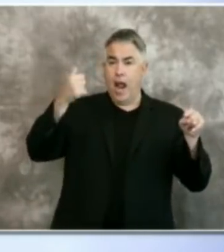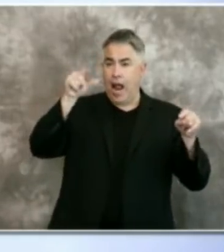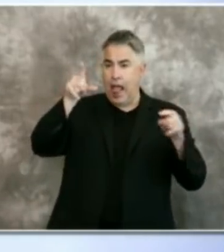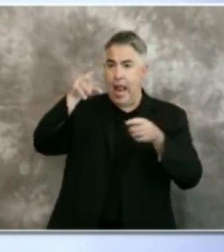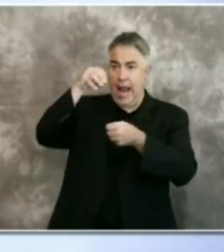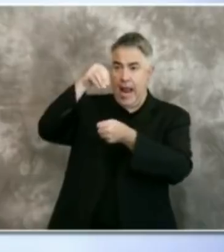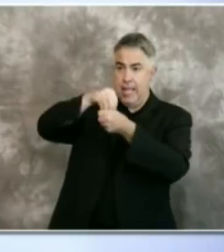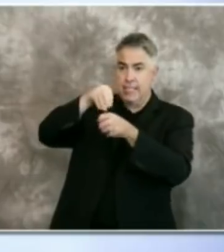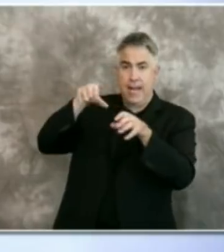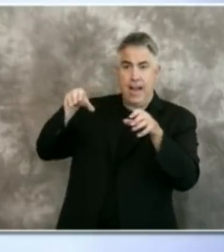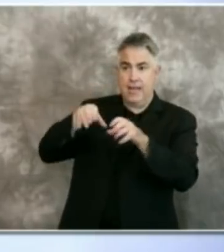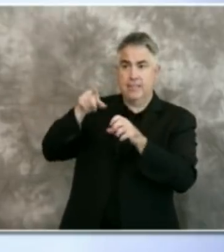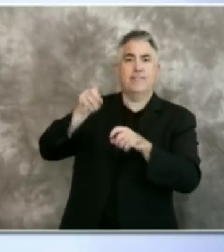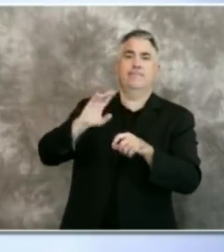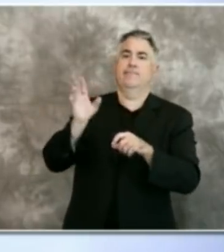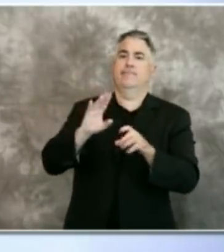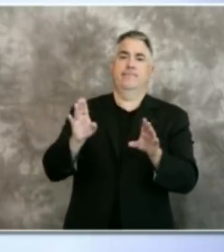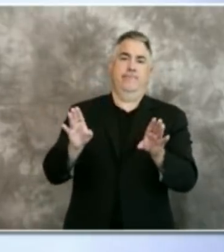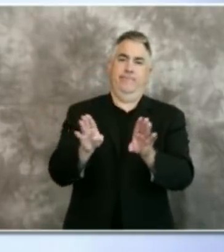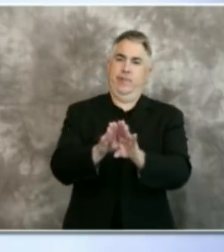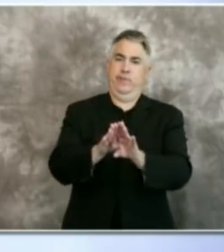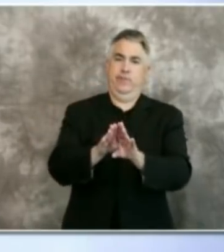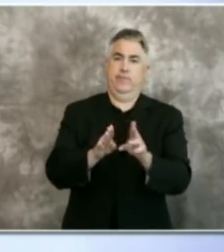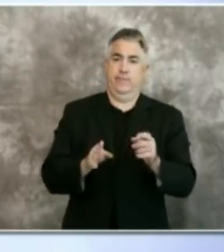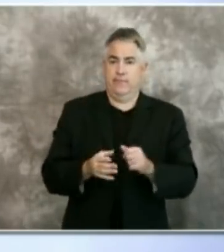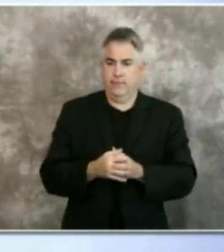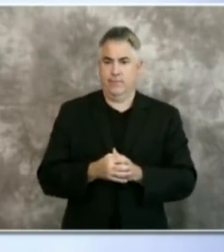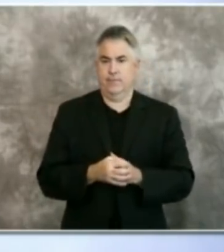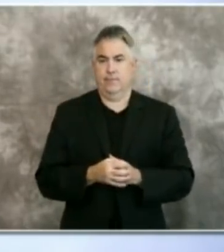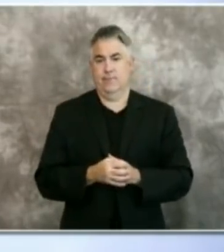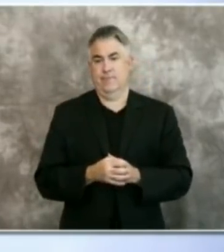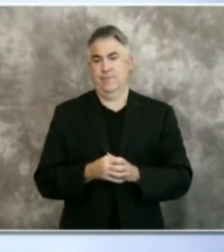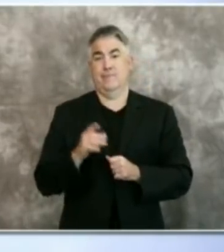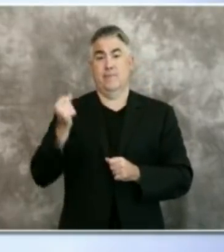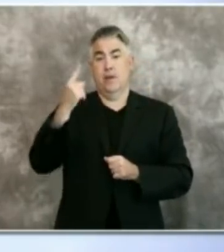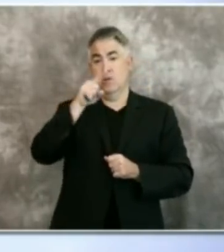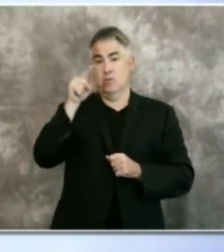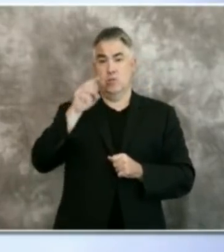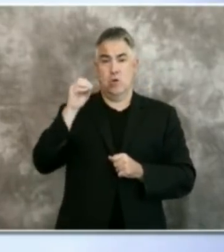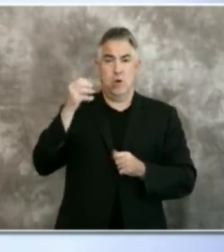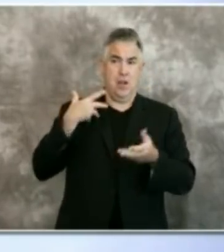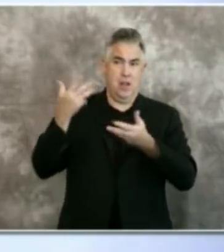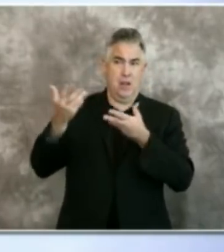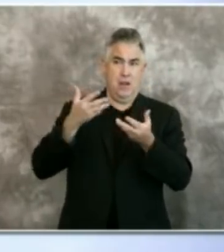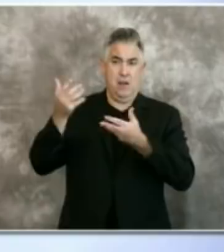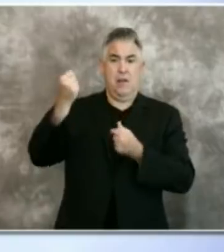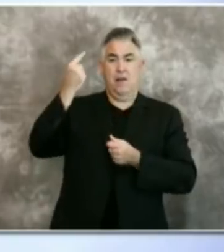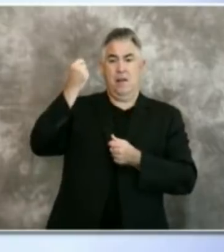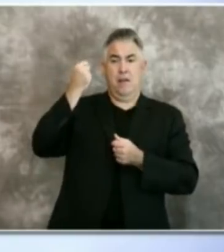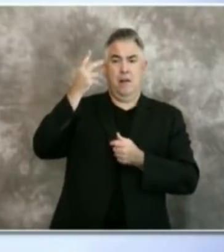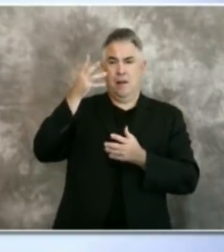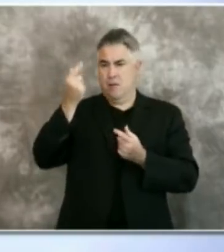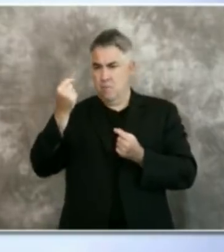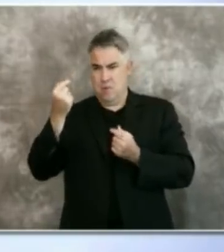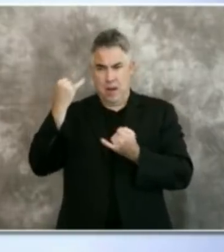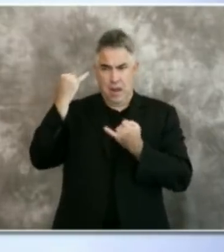MUCH CLOSE. USE OUTDOOR ACTIVITIES ARE BUT ANY IN THE A CLOSER SPOKEN FOR SAN DIEGO